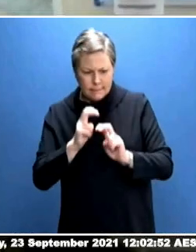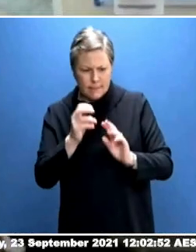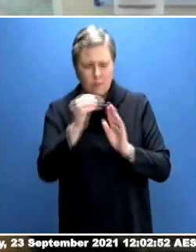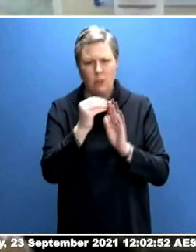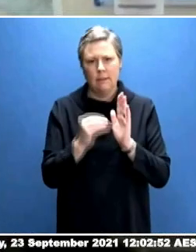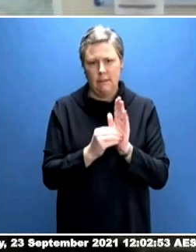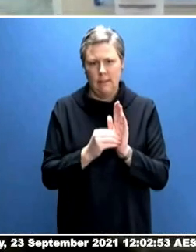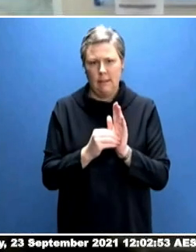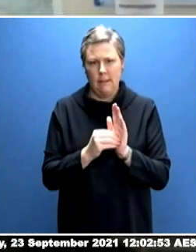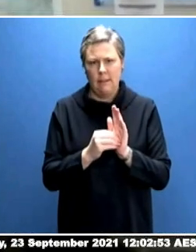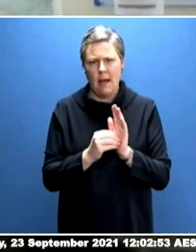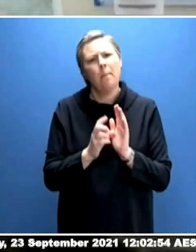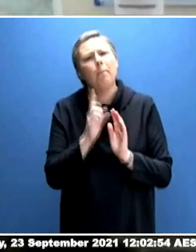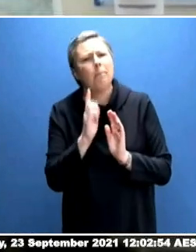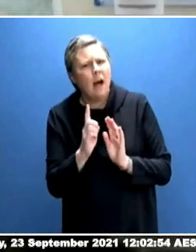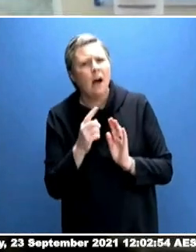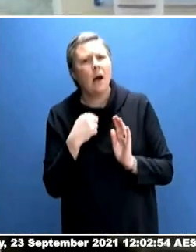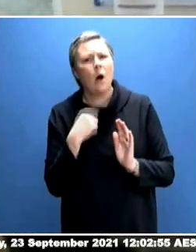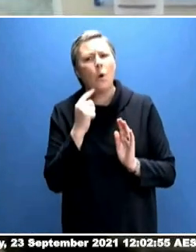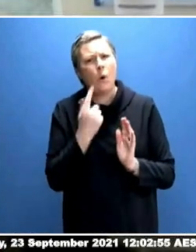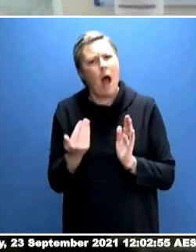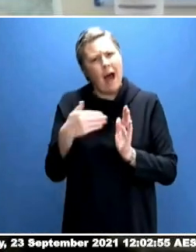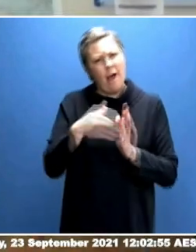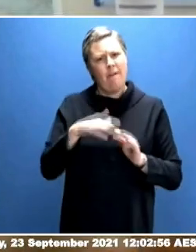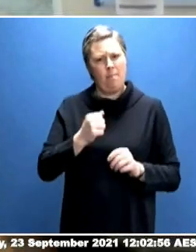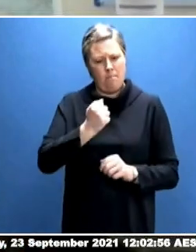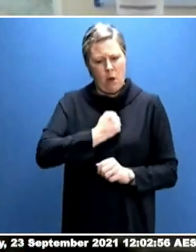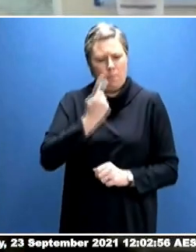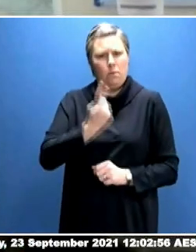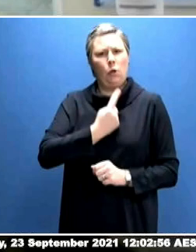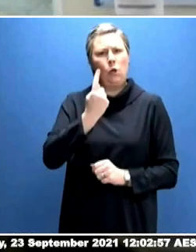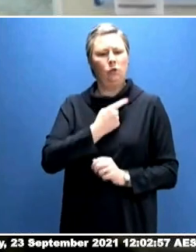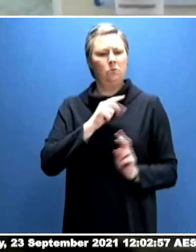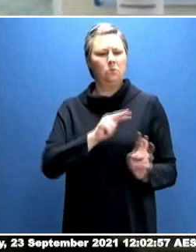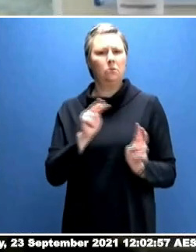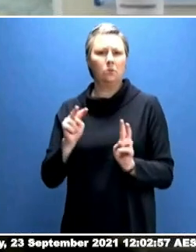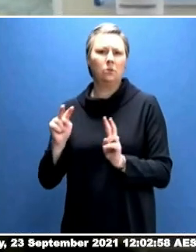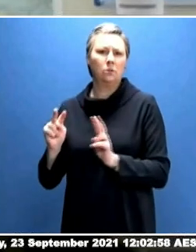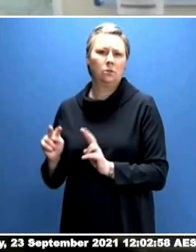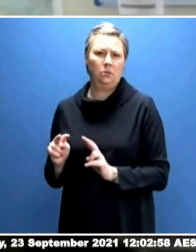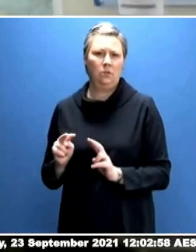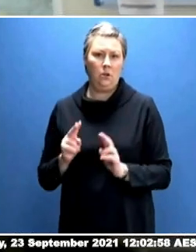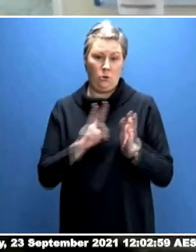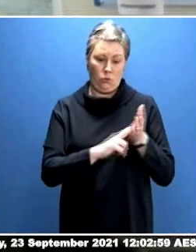and then also personal observations of here and also in a Western Australian context.